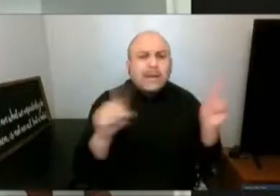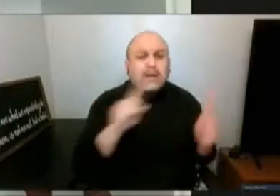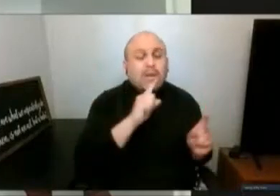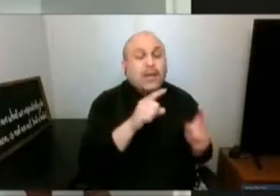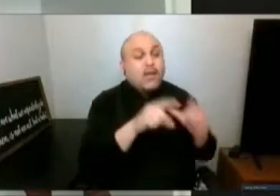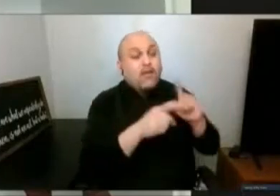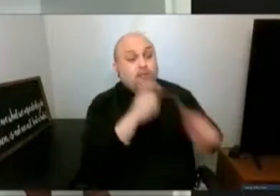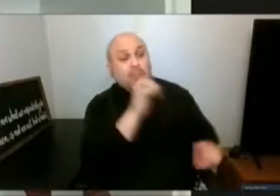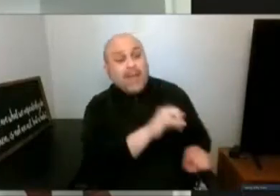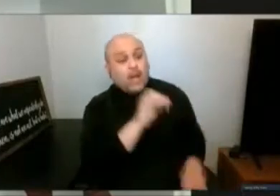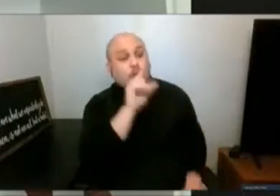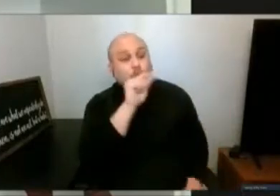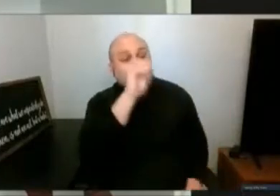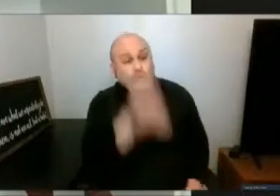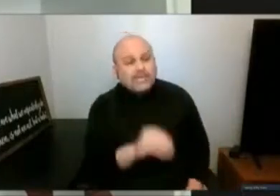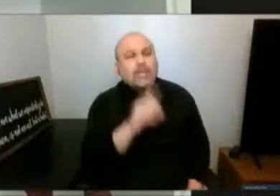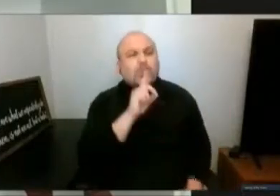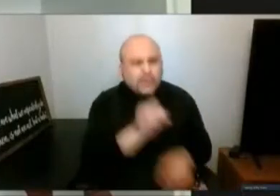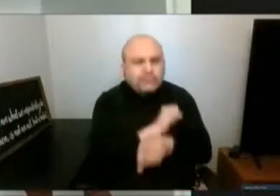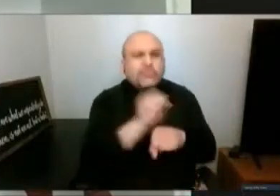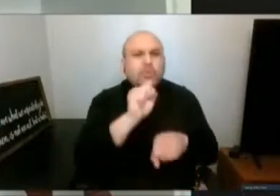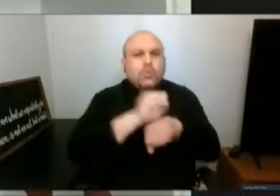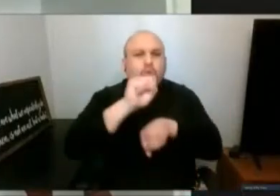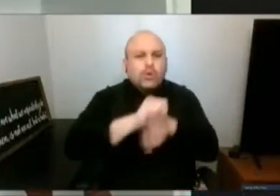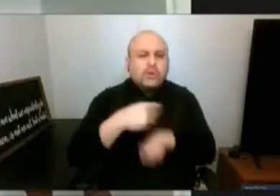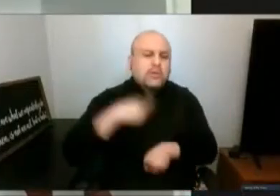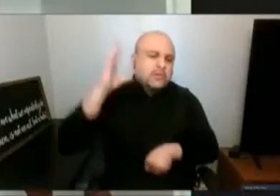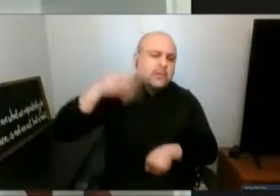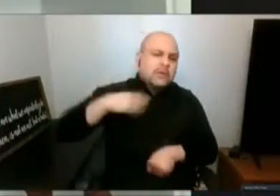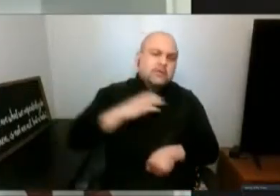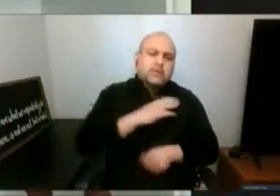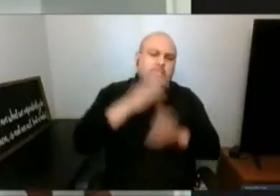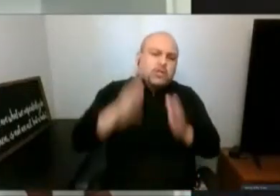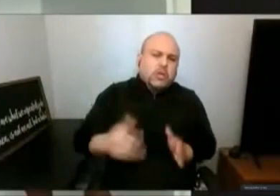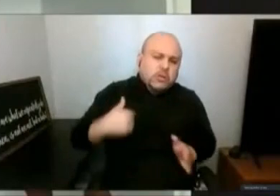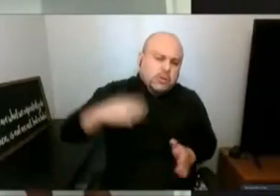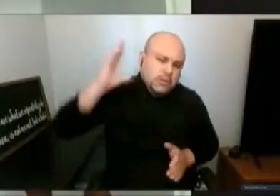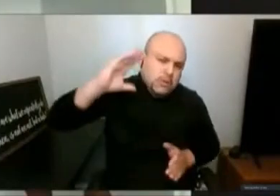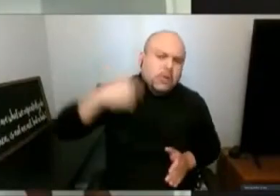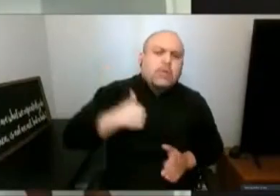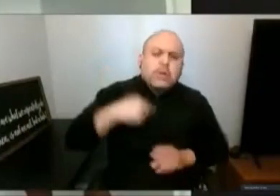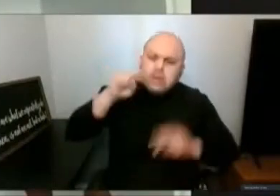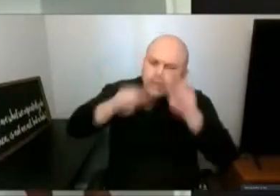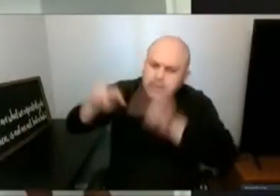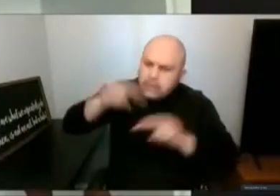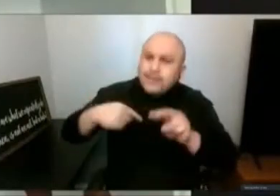So, when I was Commissioner, you know, we were actively looking at ways to increase